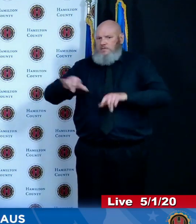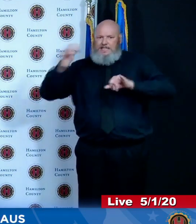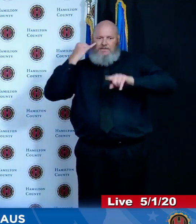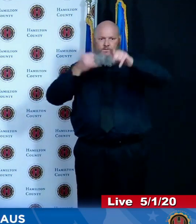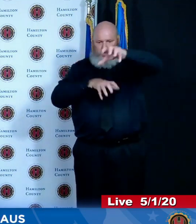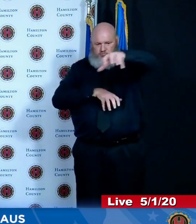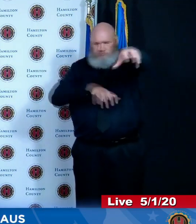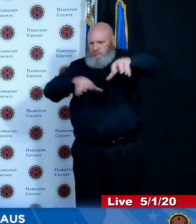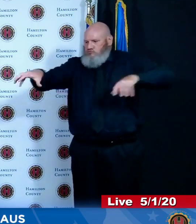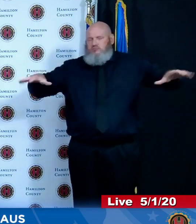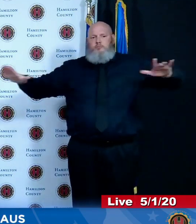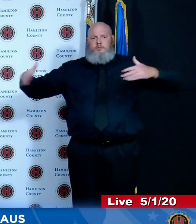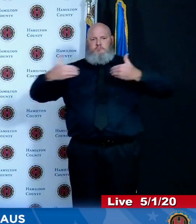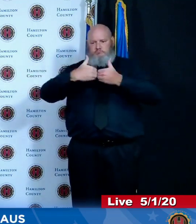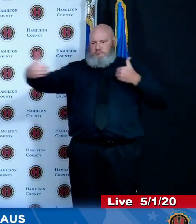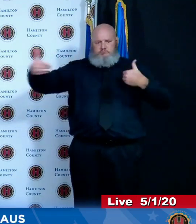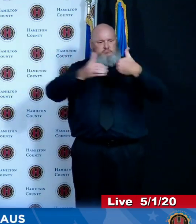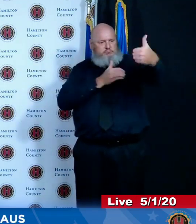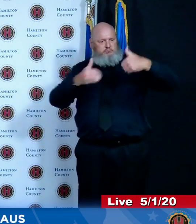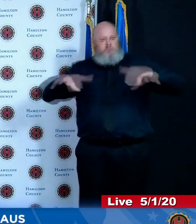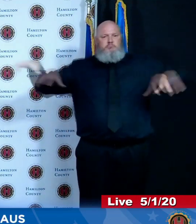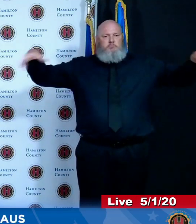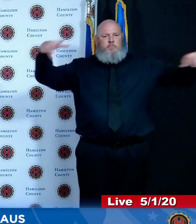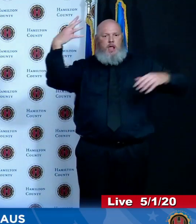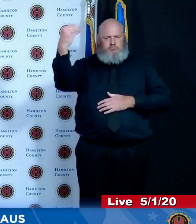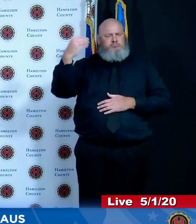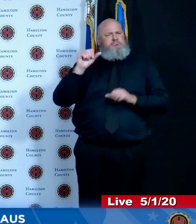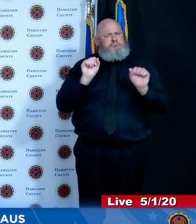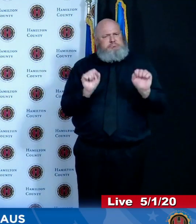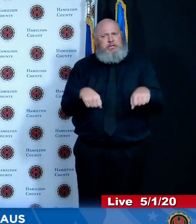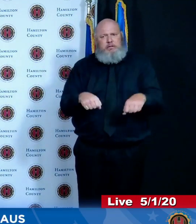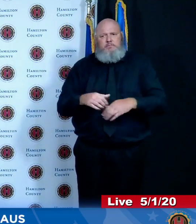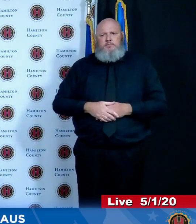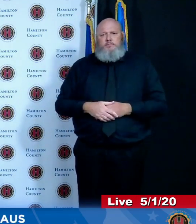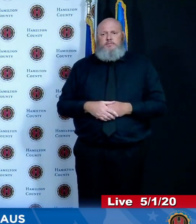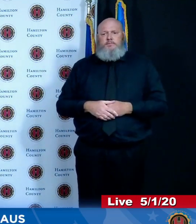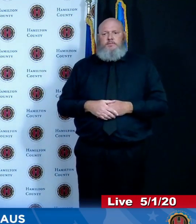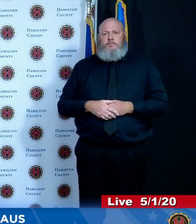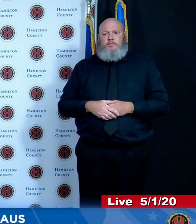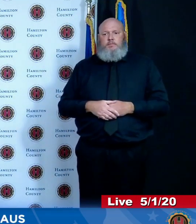think the implication here I want you to maybe answer this both ways one is does